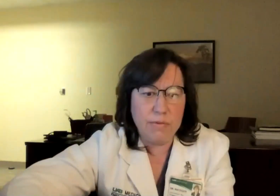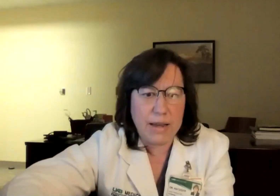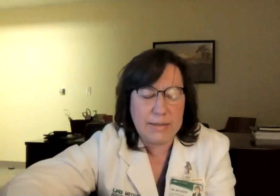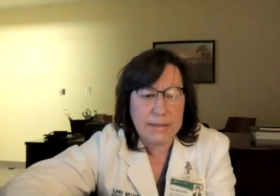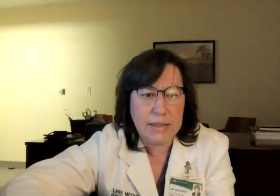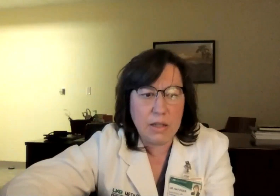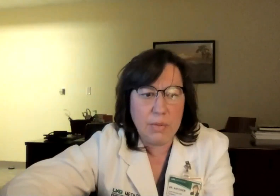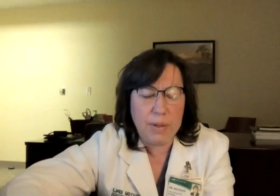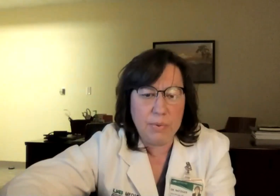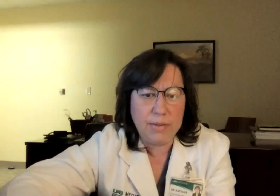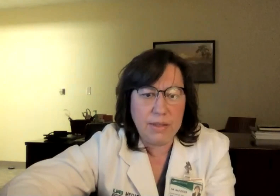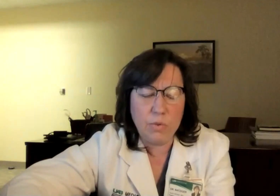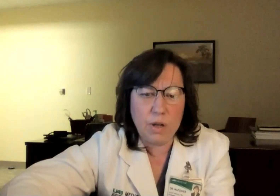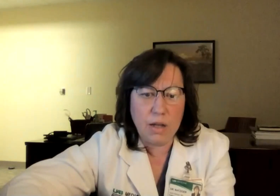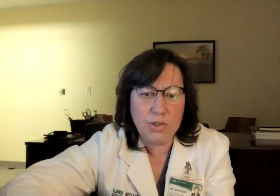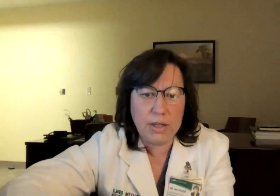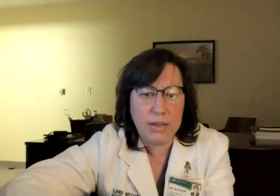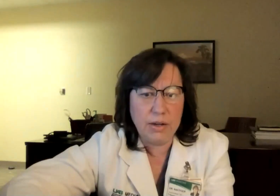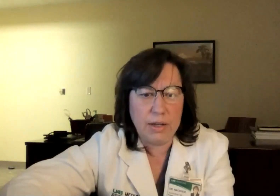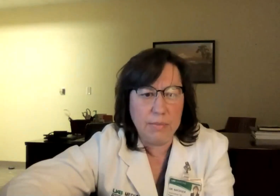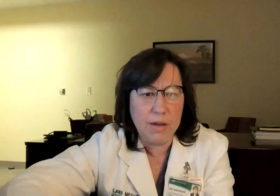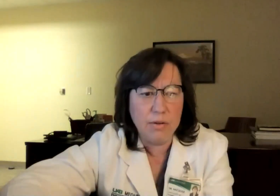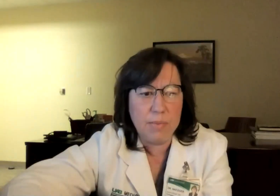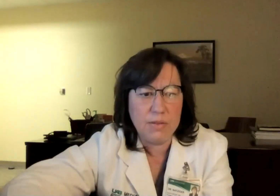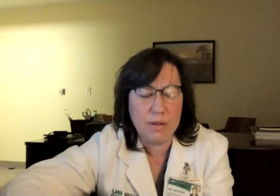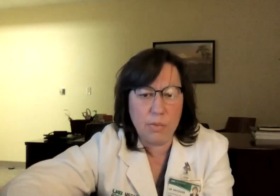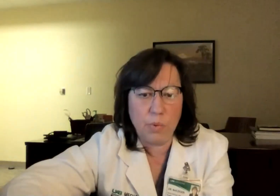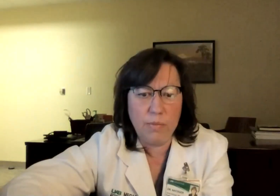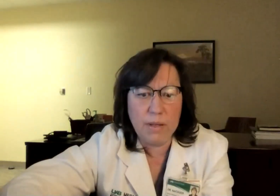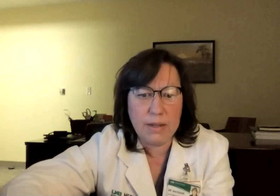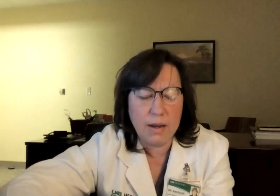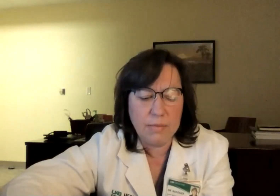vaccine a lot of people i think were not checking their email and missed their appointment times